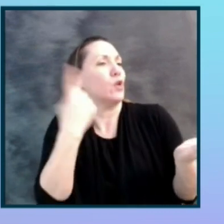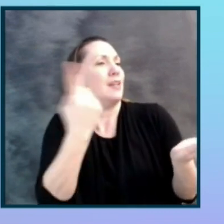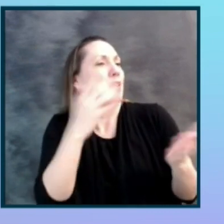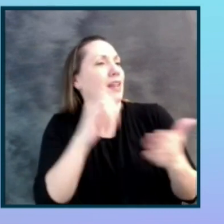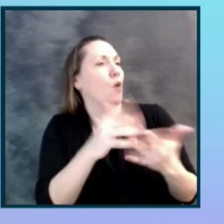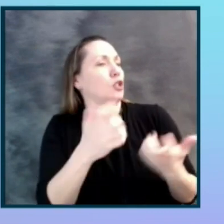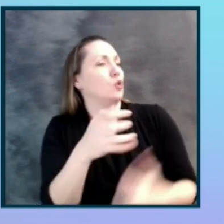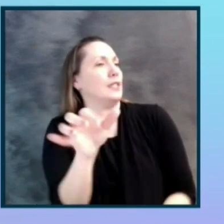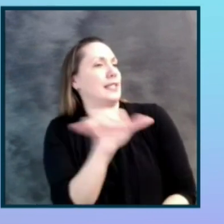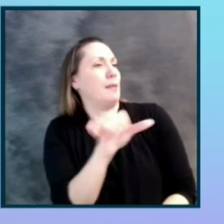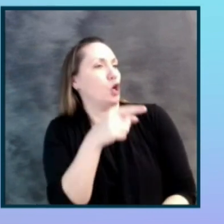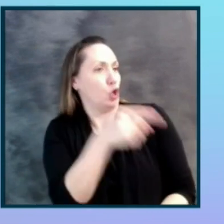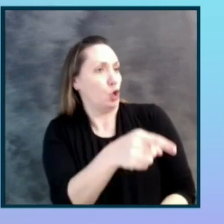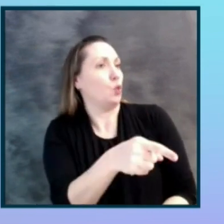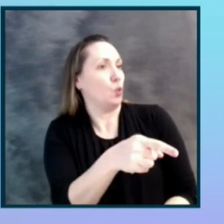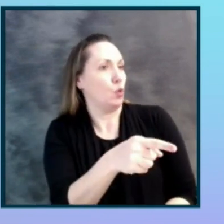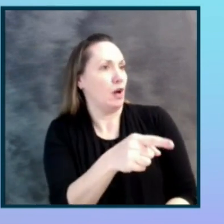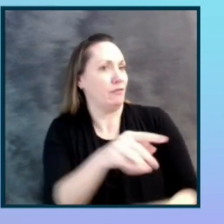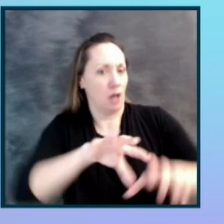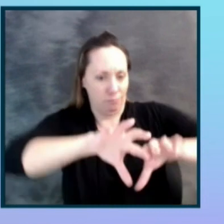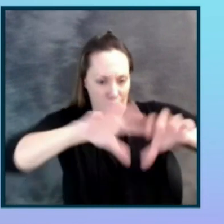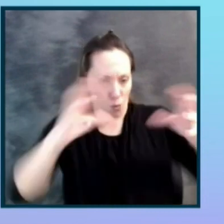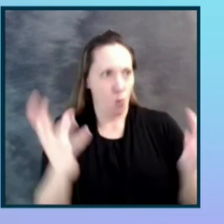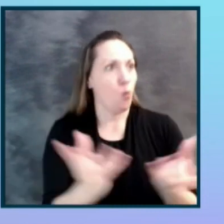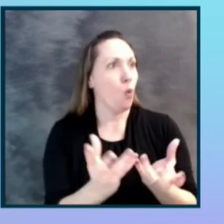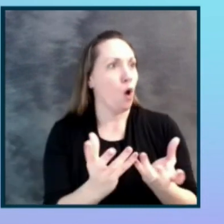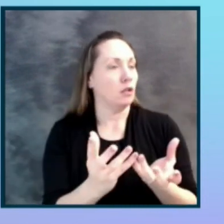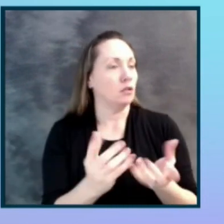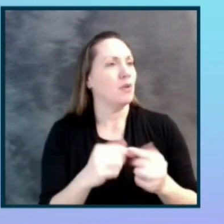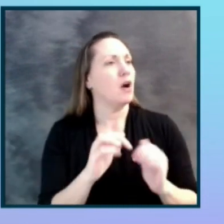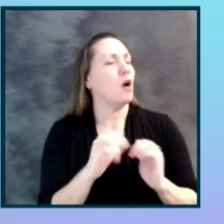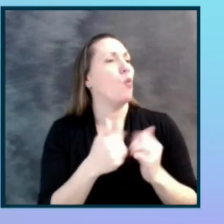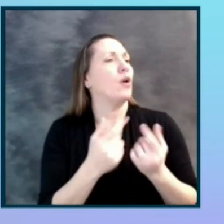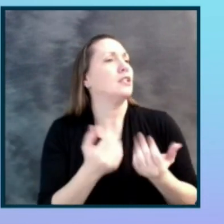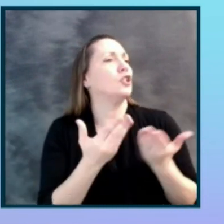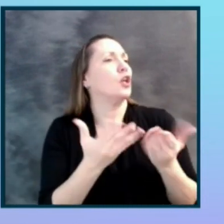to what you've tried to do on a worldwide scale in a corporation themselves?